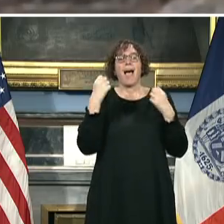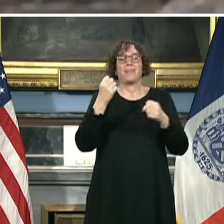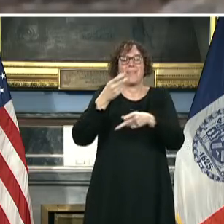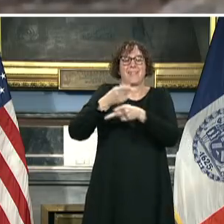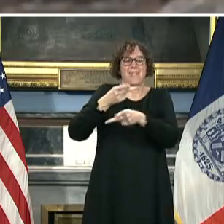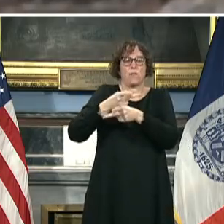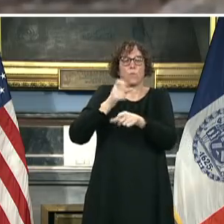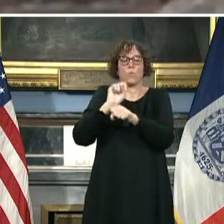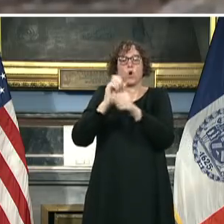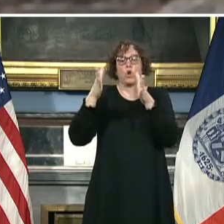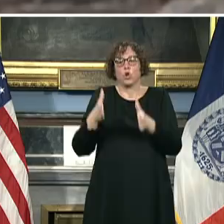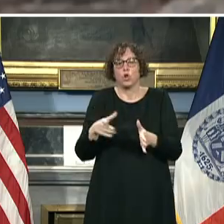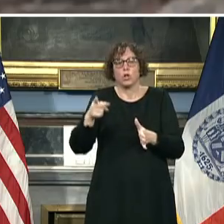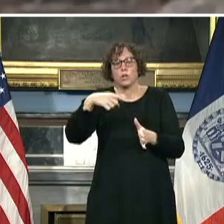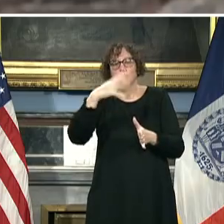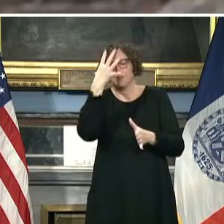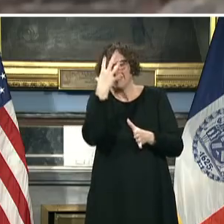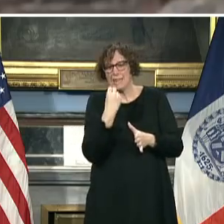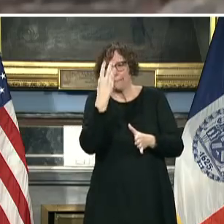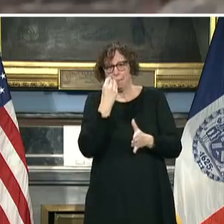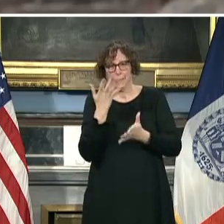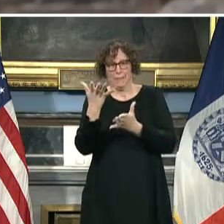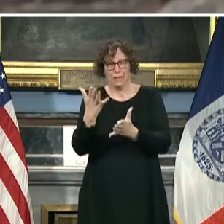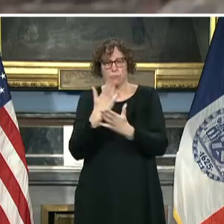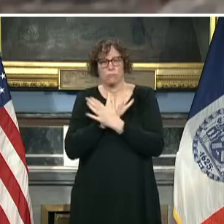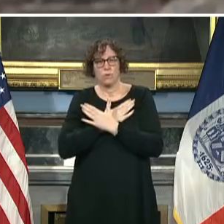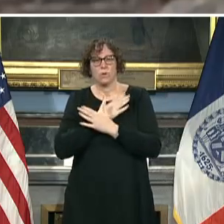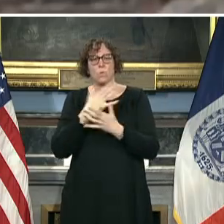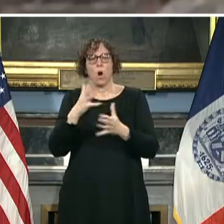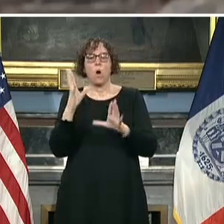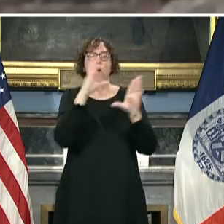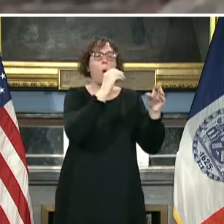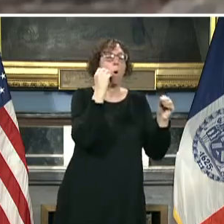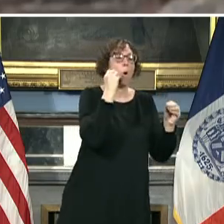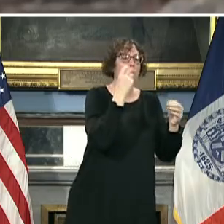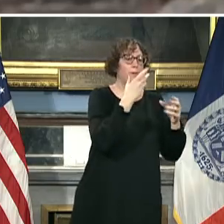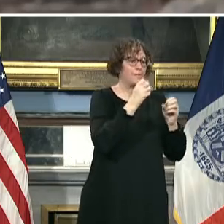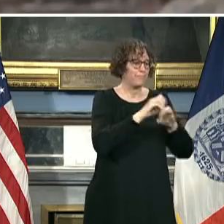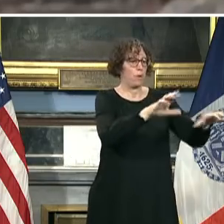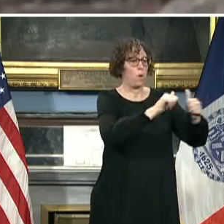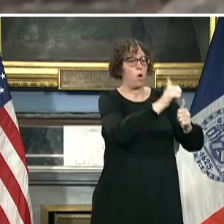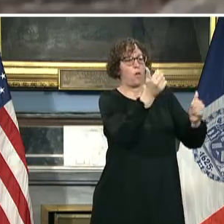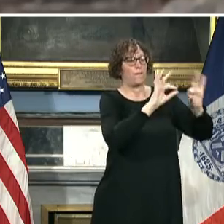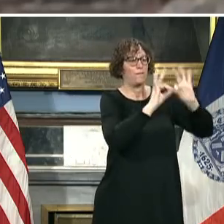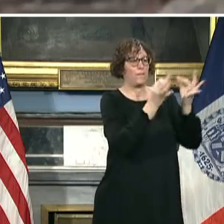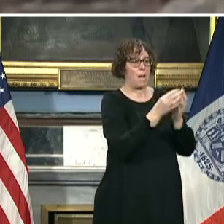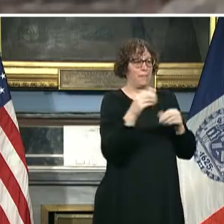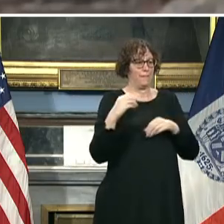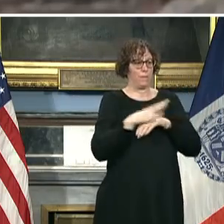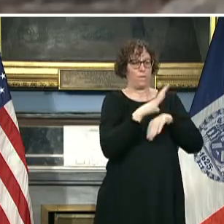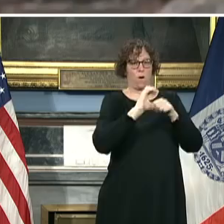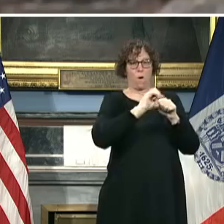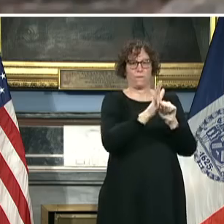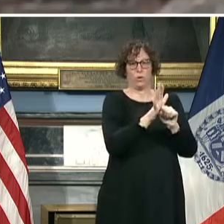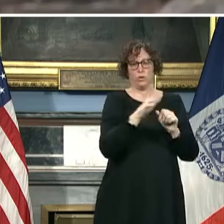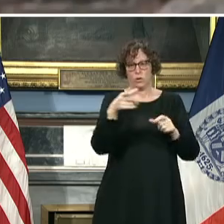DORMITORY USE FOR HEALTH CARE WORKERS, ESPECIALLY THOSE WHO DO NOT WANT TO GO HOME FOR THEIR FAMILIES, THEY WANT TO BE CAREFUL FOR THEIR